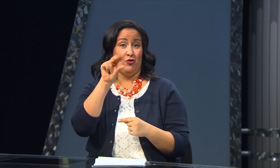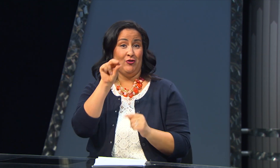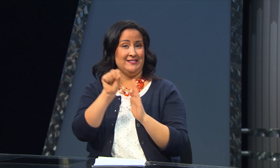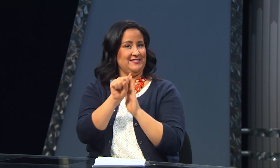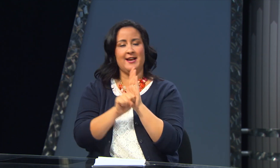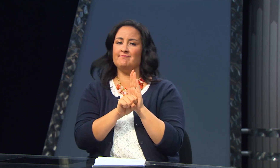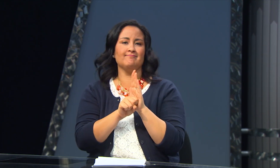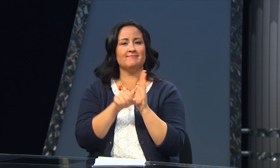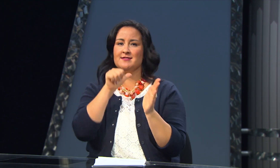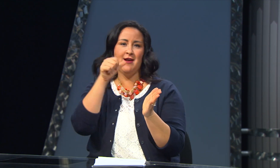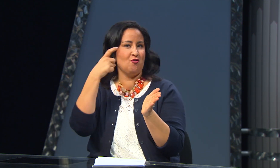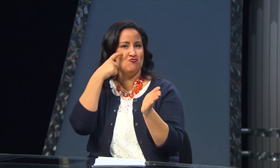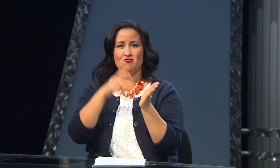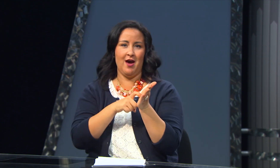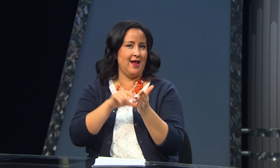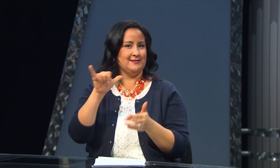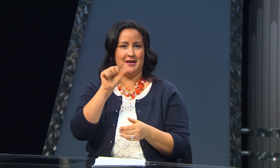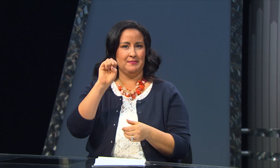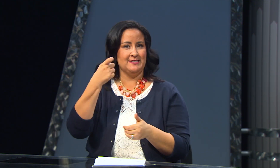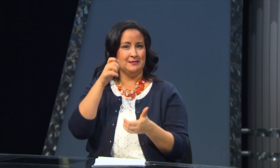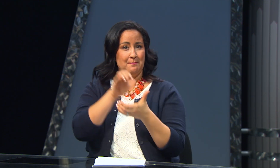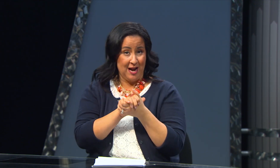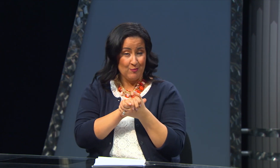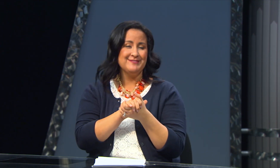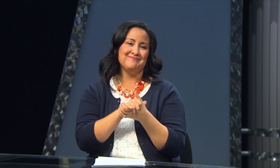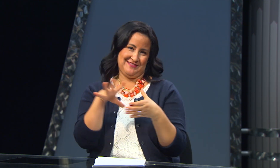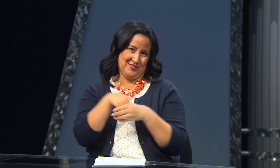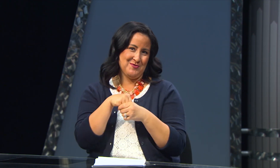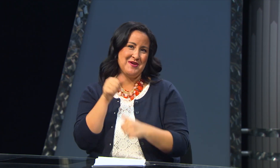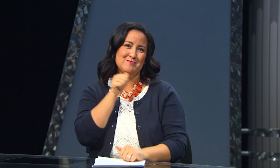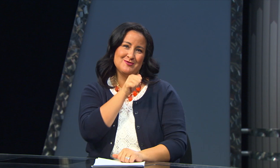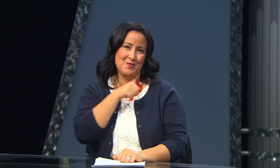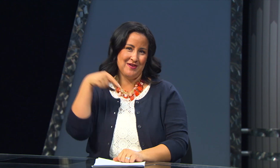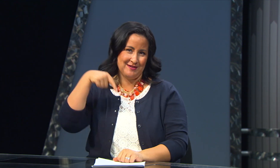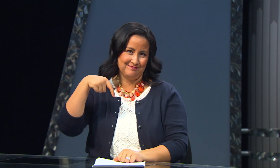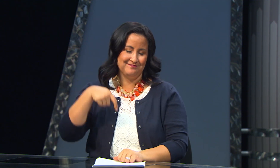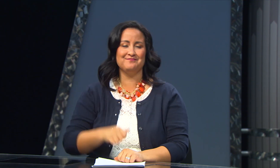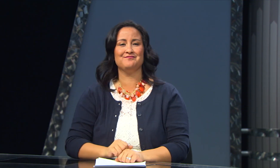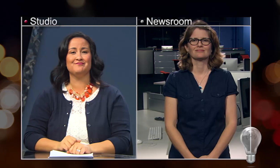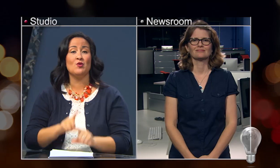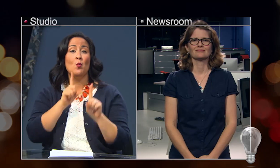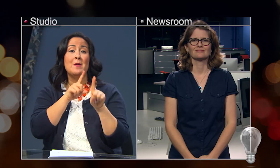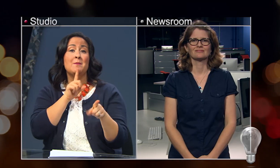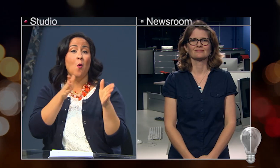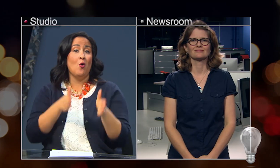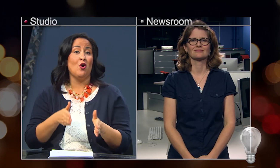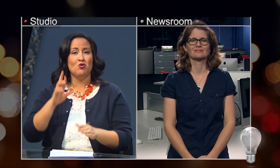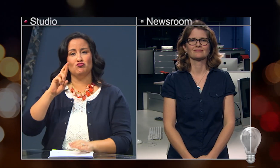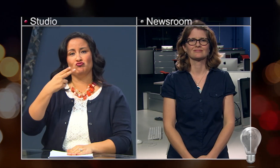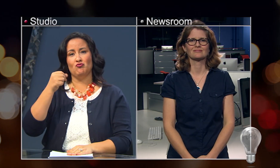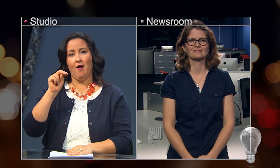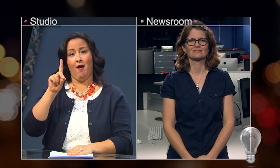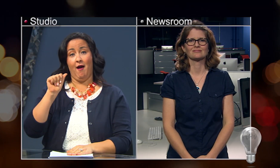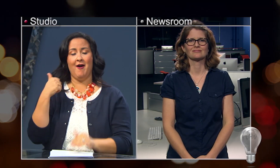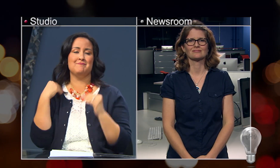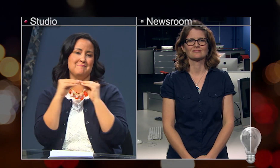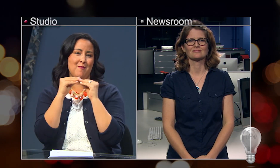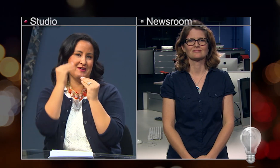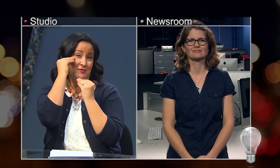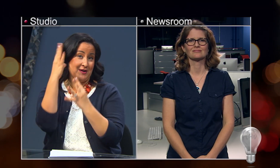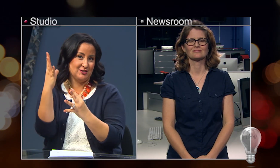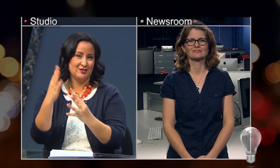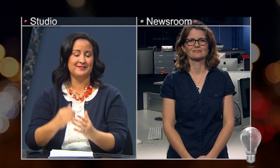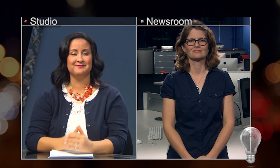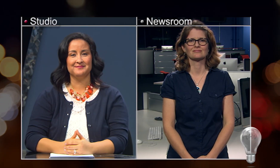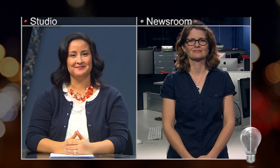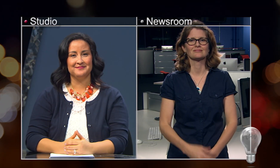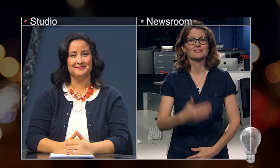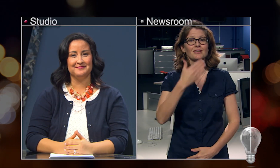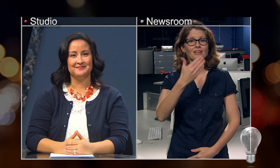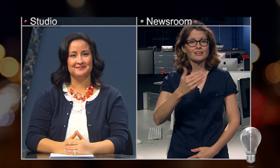IS ONE OF 30 STATES TO NOT RECOGNIZE THE COMMITMENT. OUR REPORTER, RHONDA MAKOWICHUK HAS MORE.